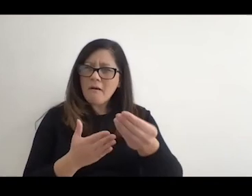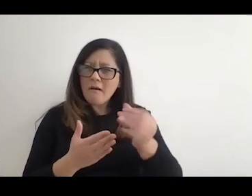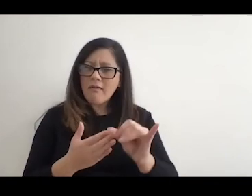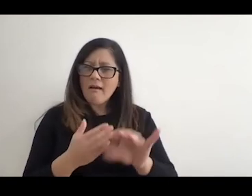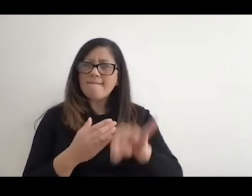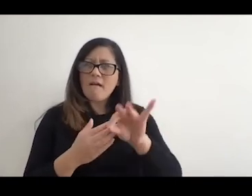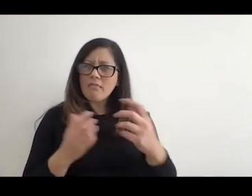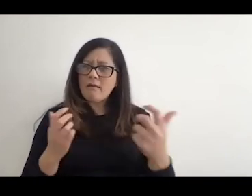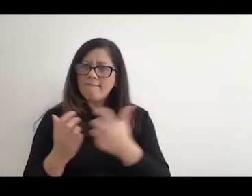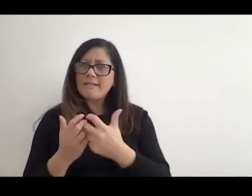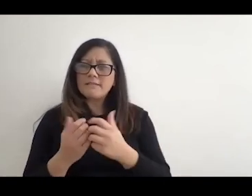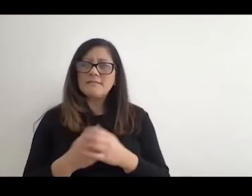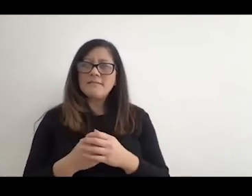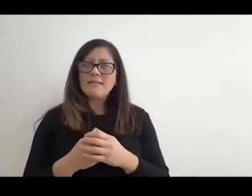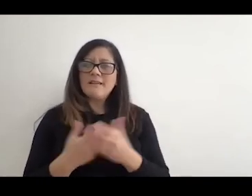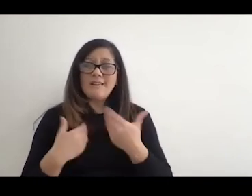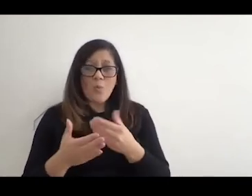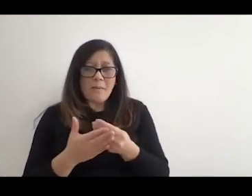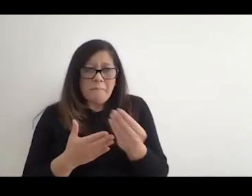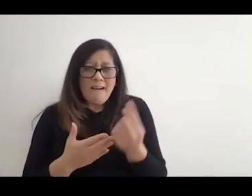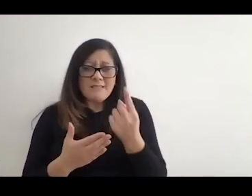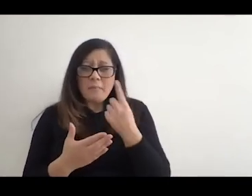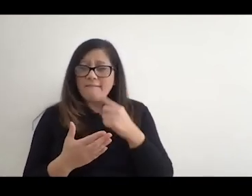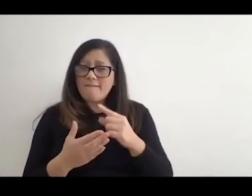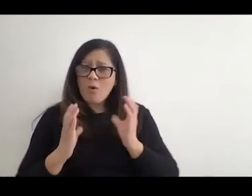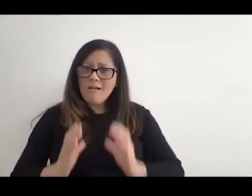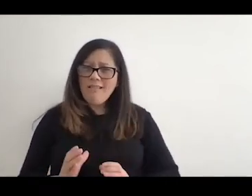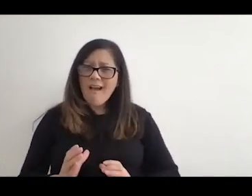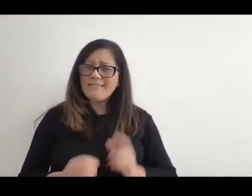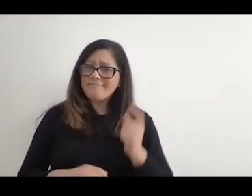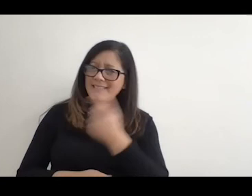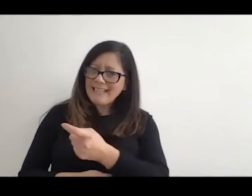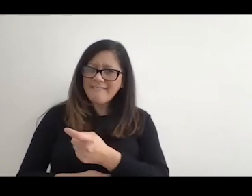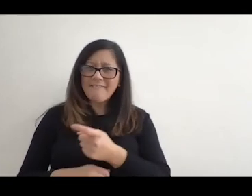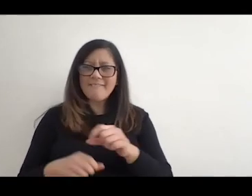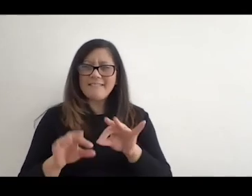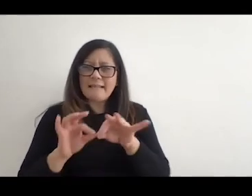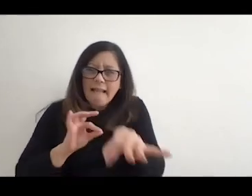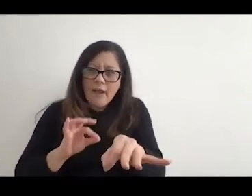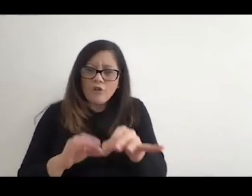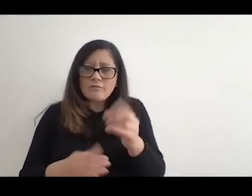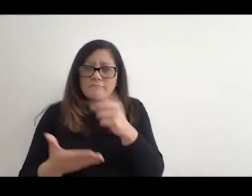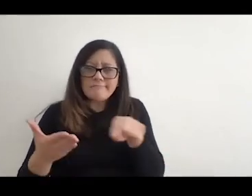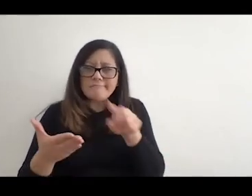that's going to be ruined. You know, within two weeks it's not helpful. I'm not doing my job well.